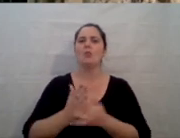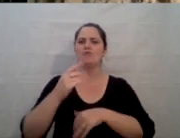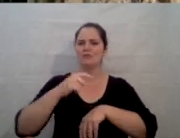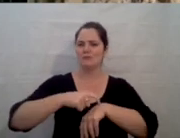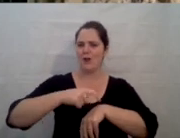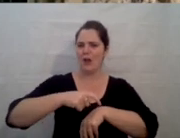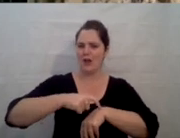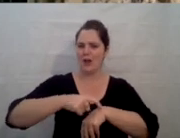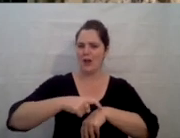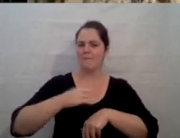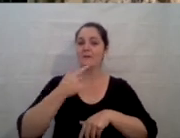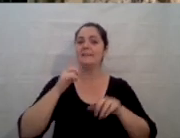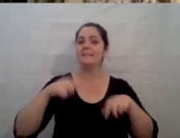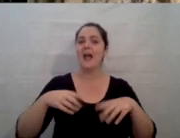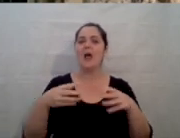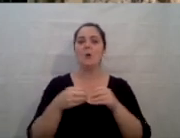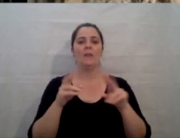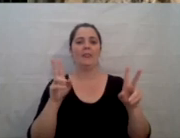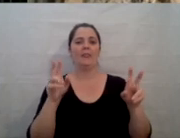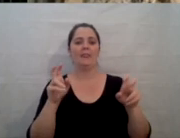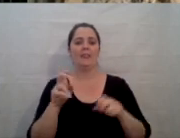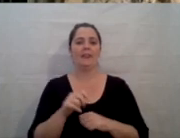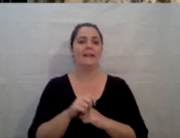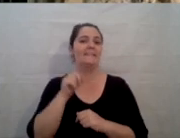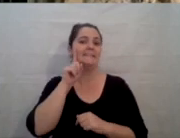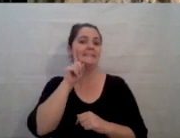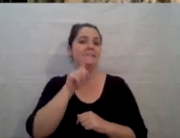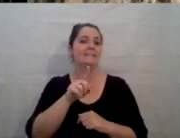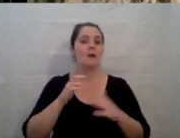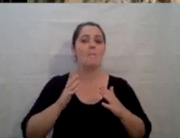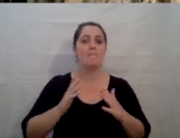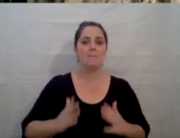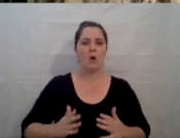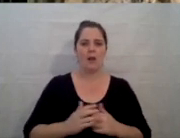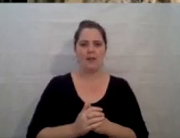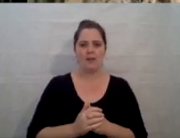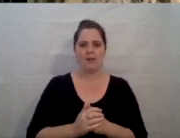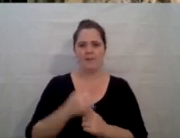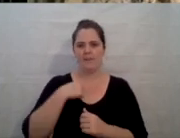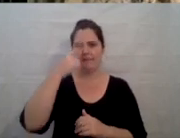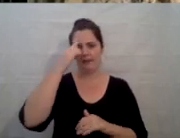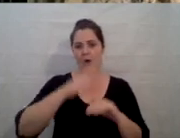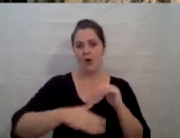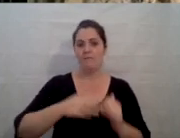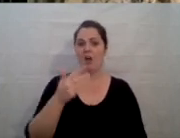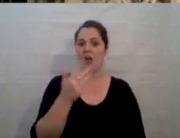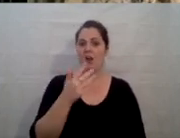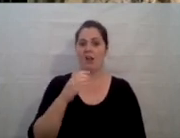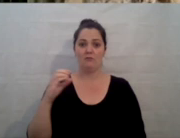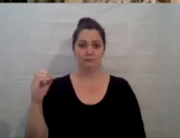Yesterday's Bodies and we're going to root it in the 19th century and we're going to really think about the way that academic life